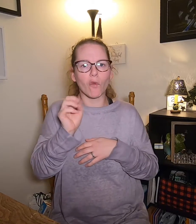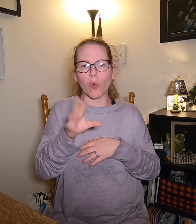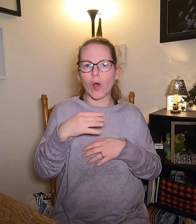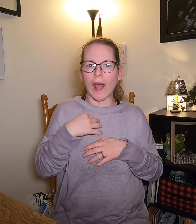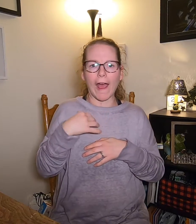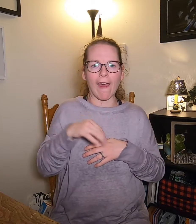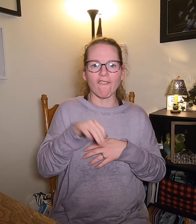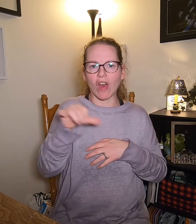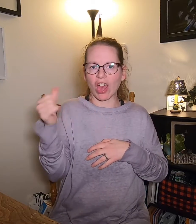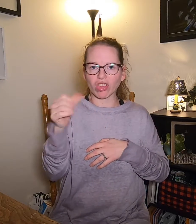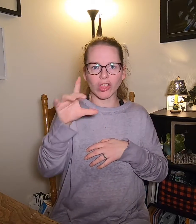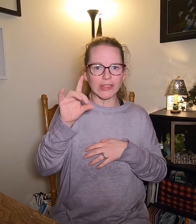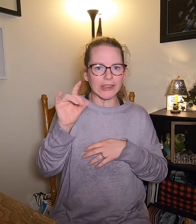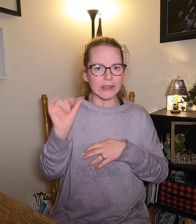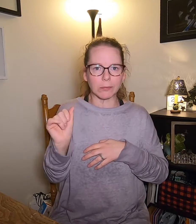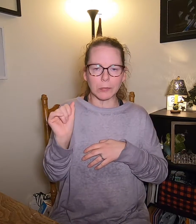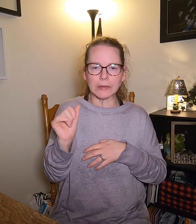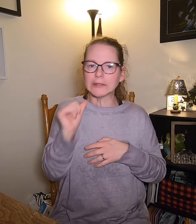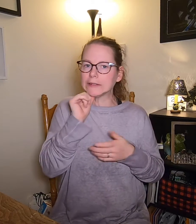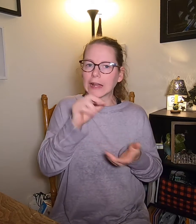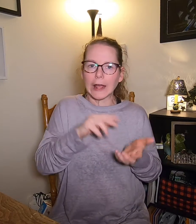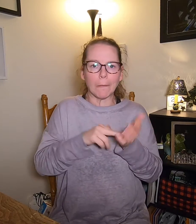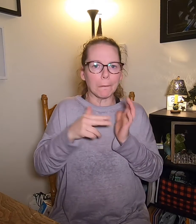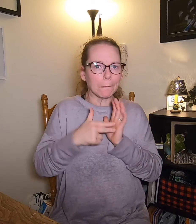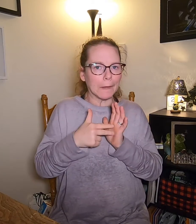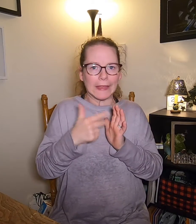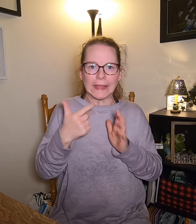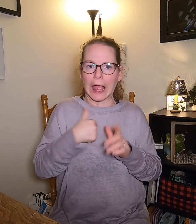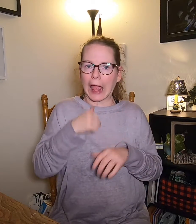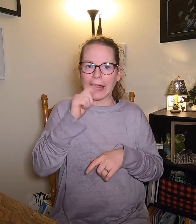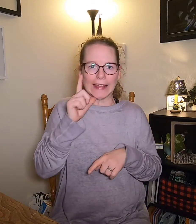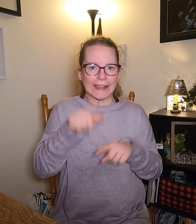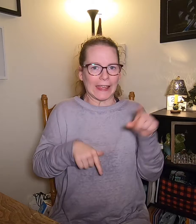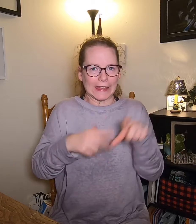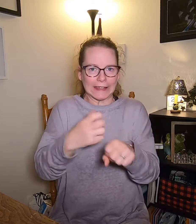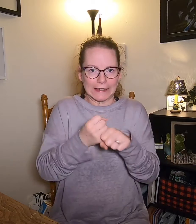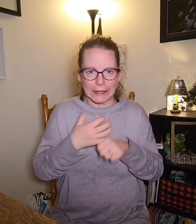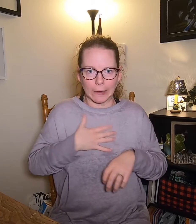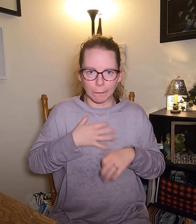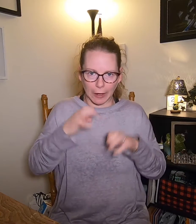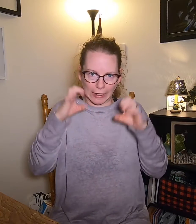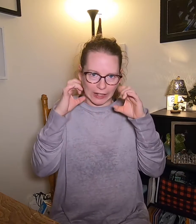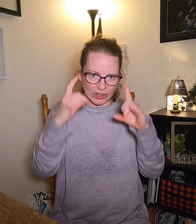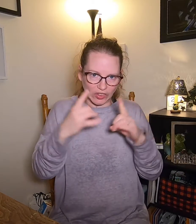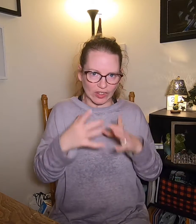or have other disabilities doesn't mean that I can't get my education.